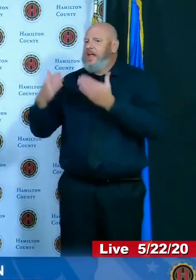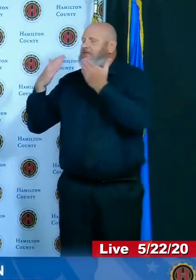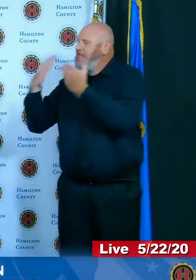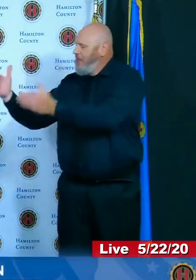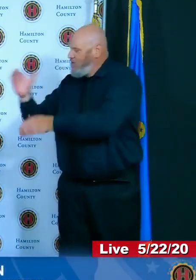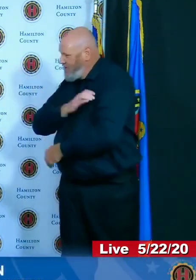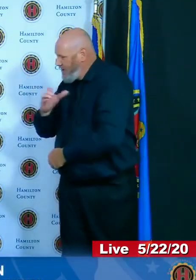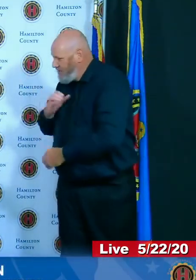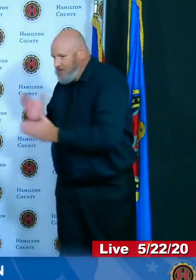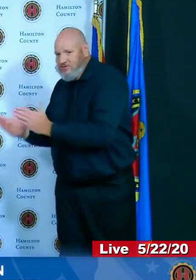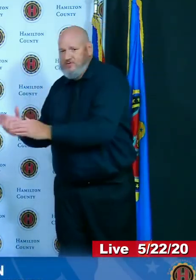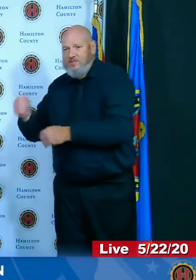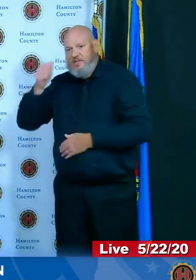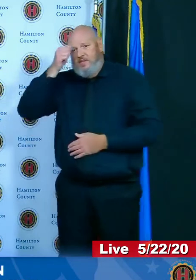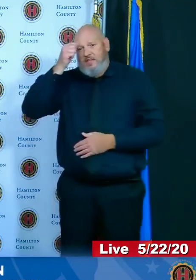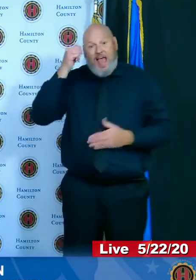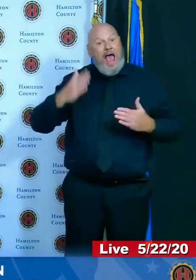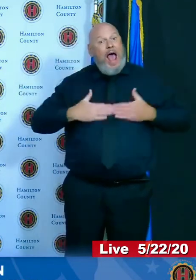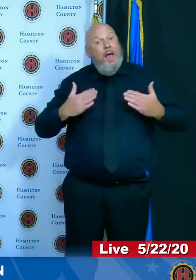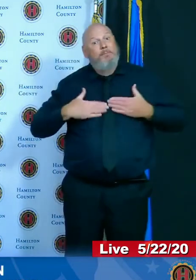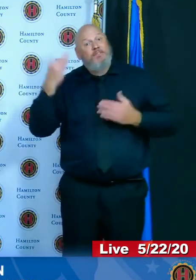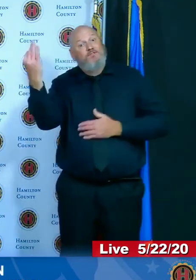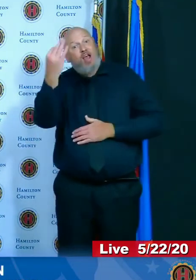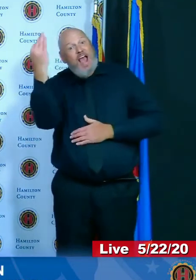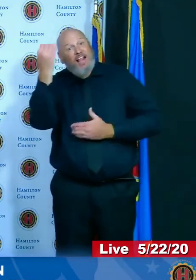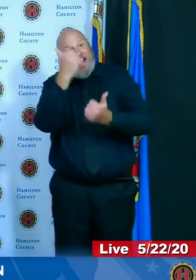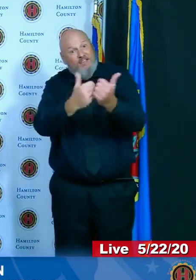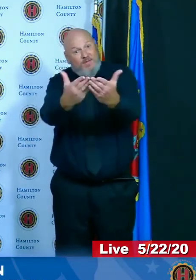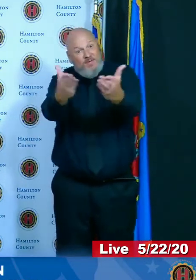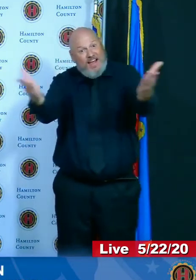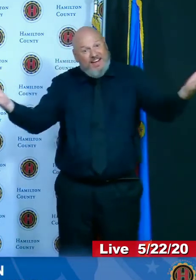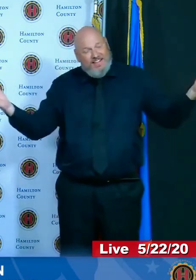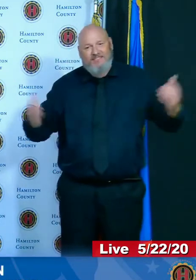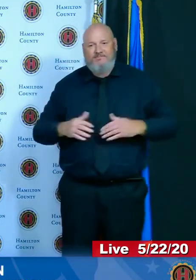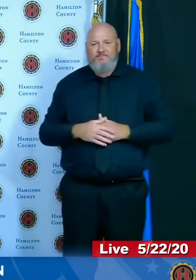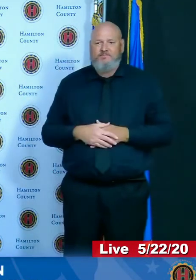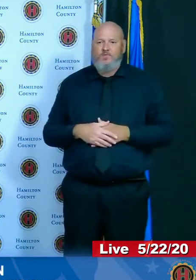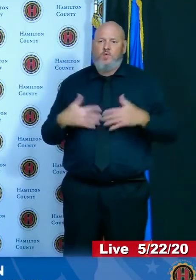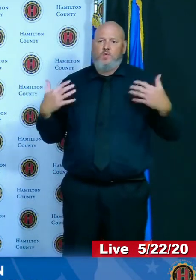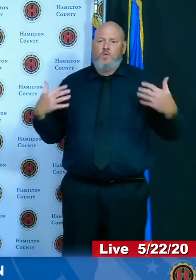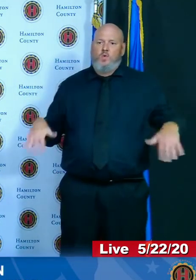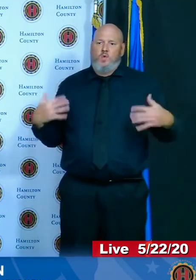everyone there is a lot of changes we are starting to open up Ohio and a whole